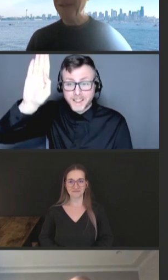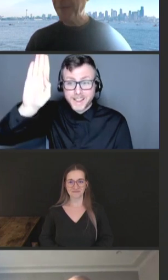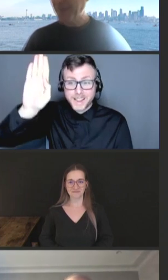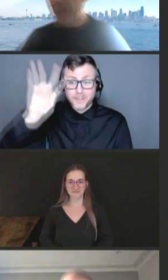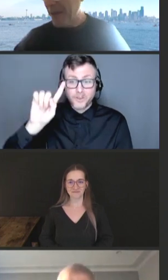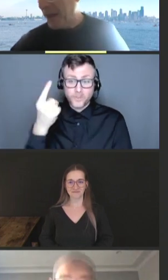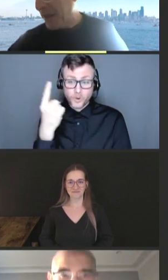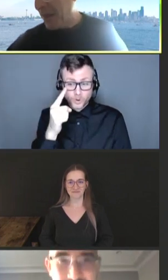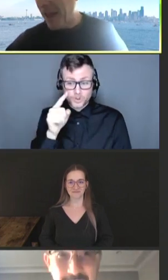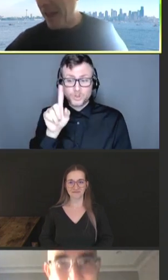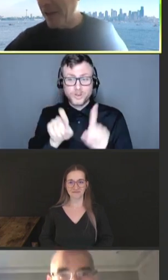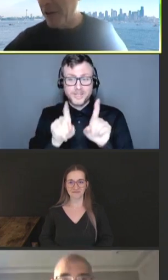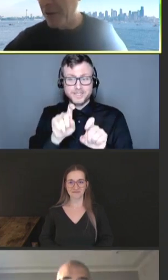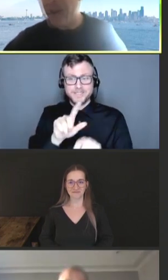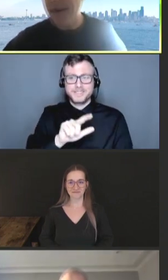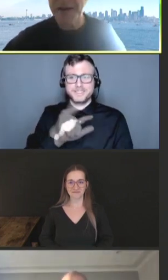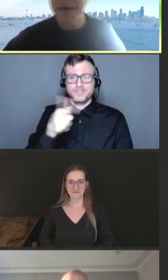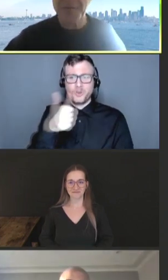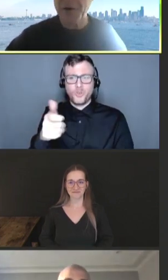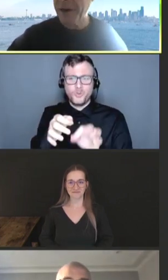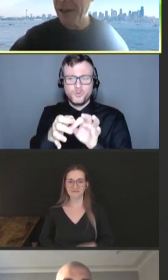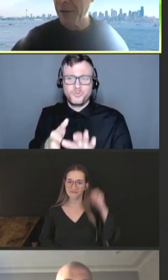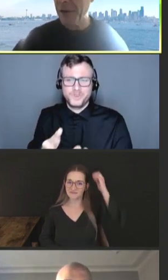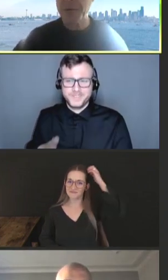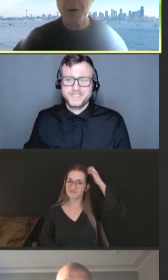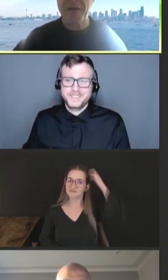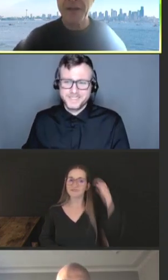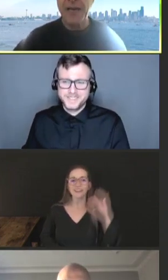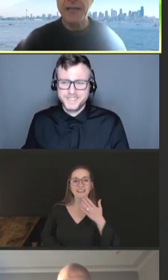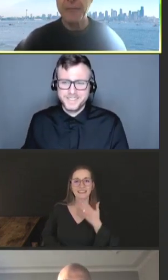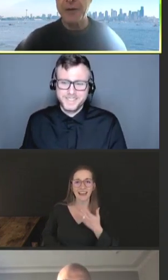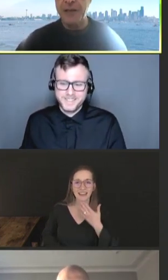Jeff Duchin: Thank you. Good morning. And those were fantastic presentations,